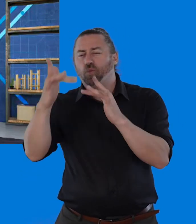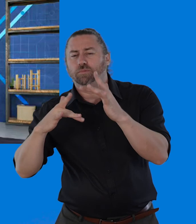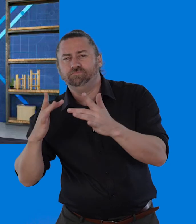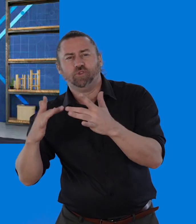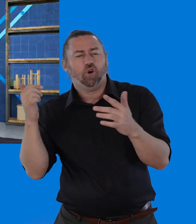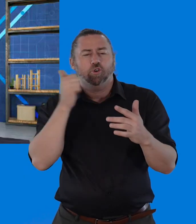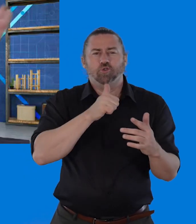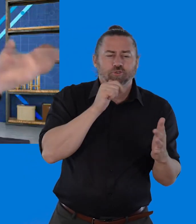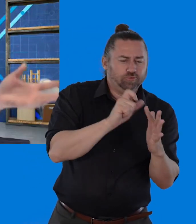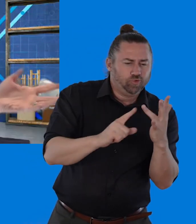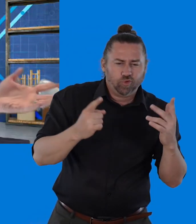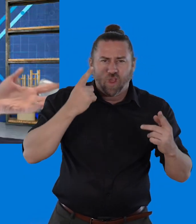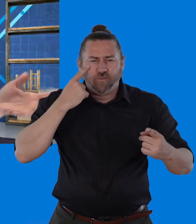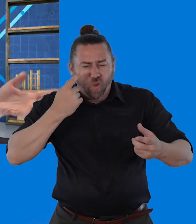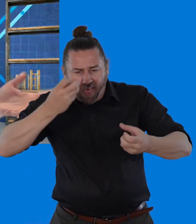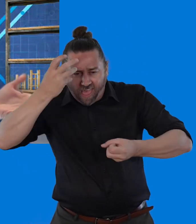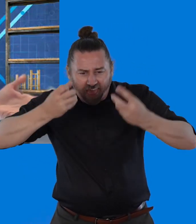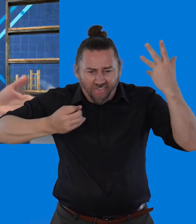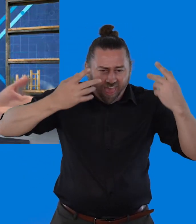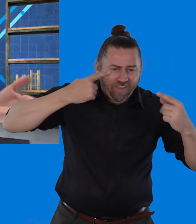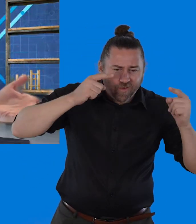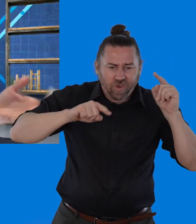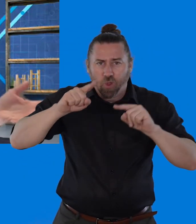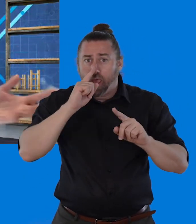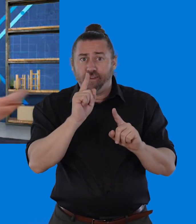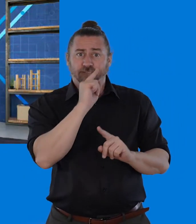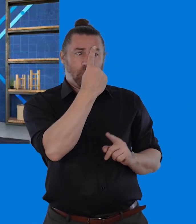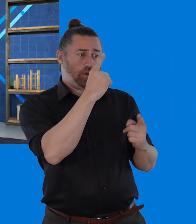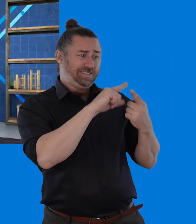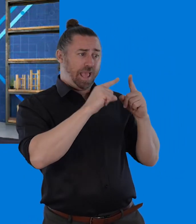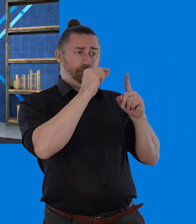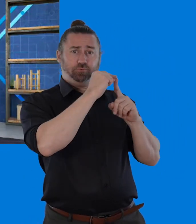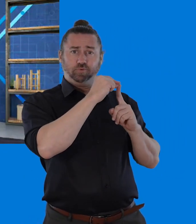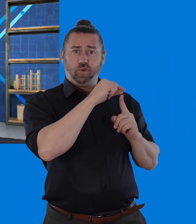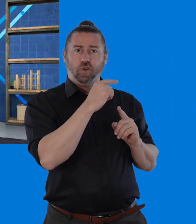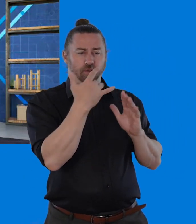If you need to go back and look at our first session, which is on that my YouTube page,